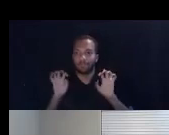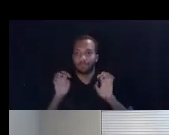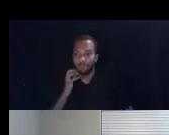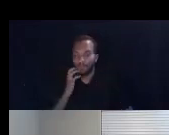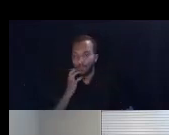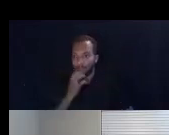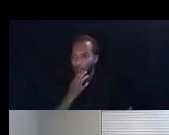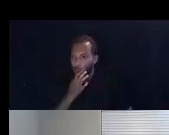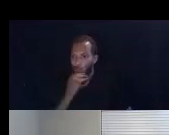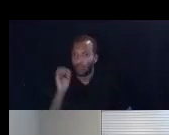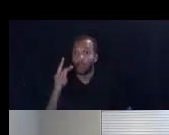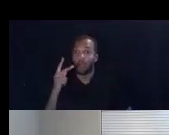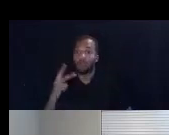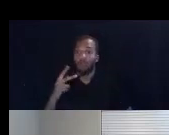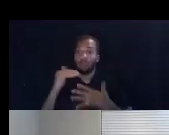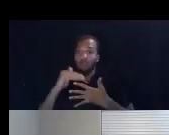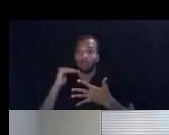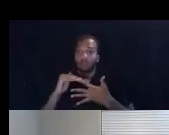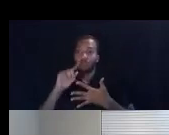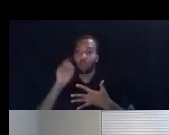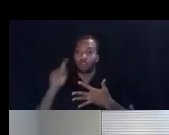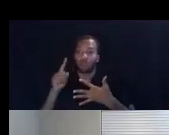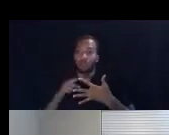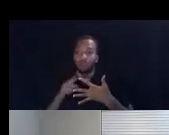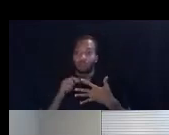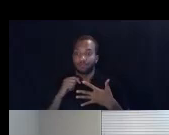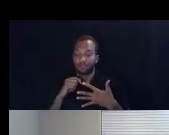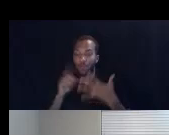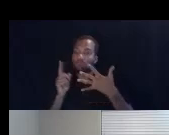Okay, the next question is, let's see.